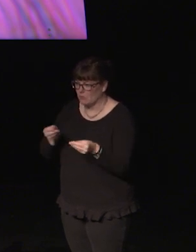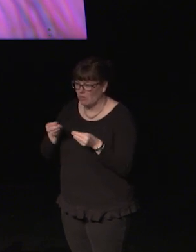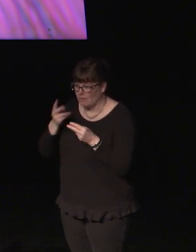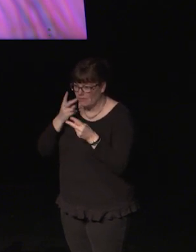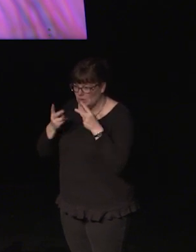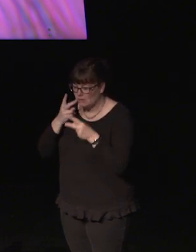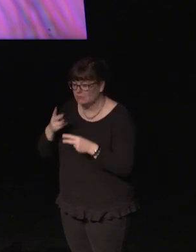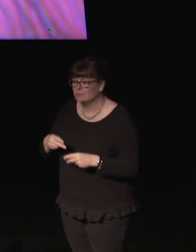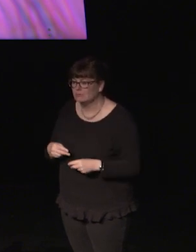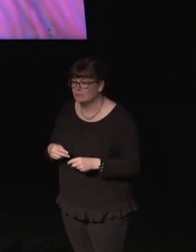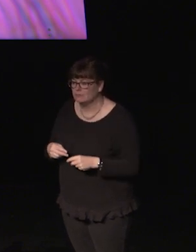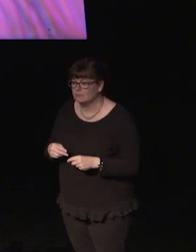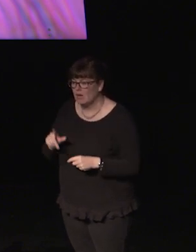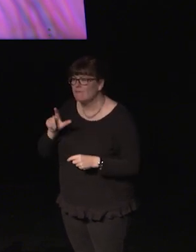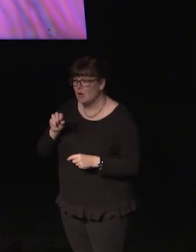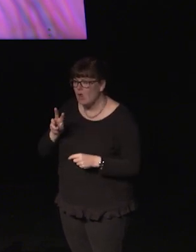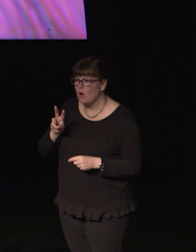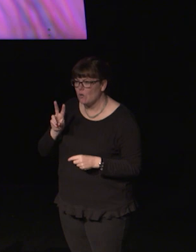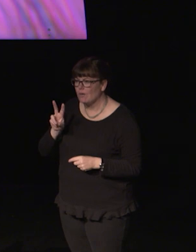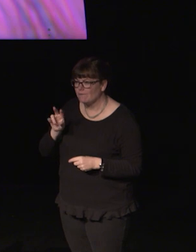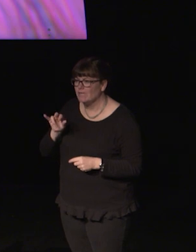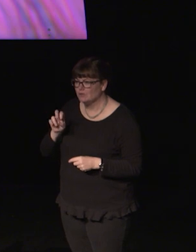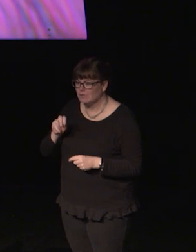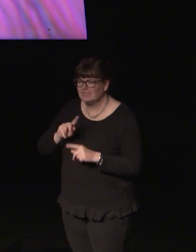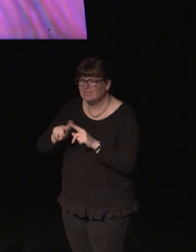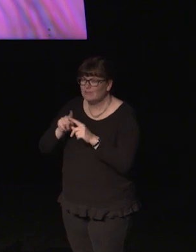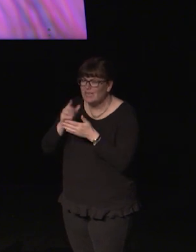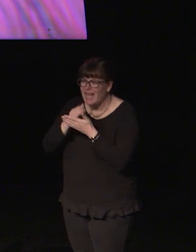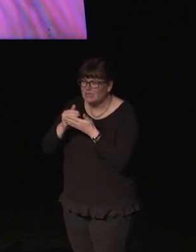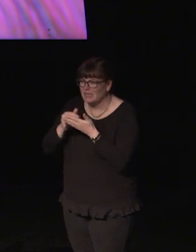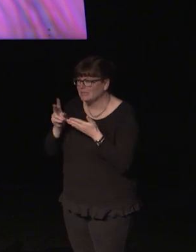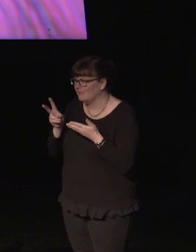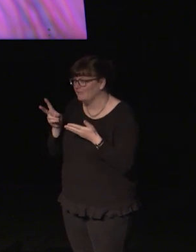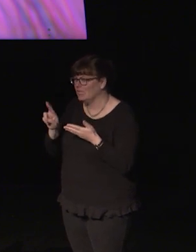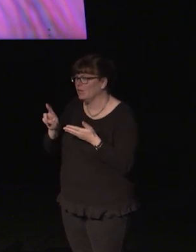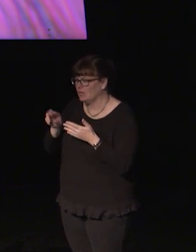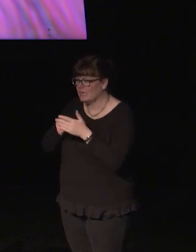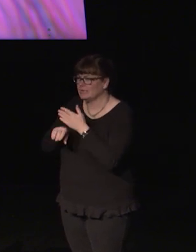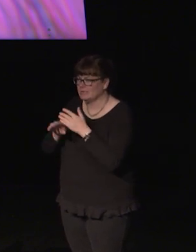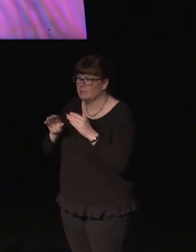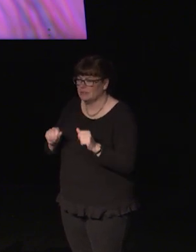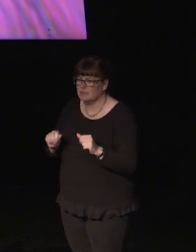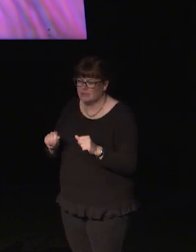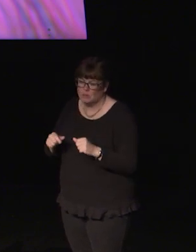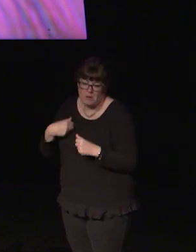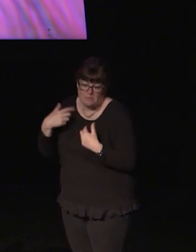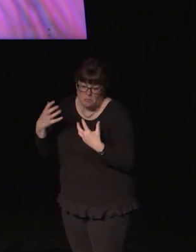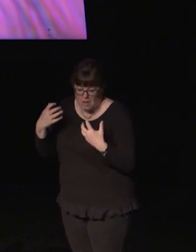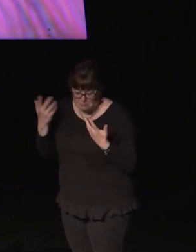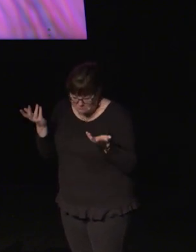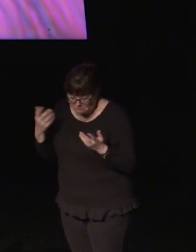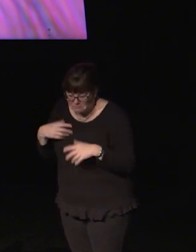Not just for low vision but different aspects of VR accessibility. So if you wanna get more into that